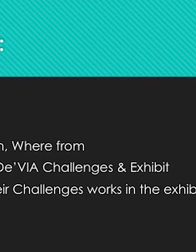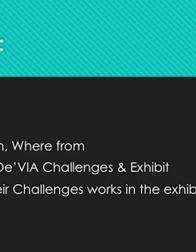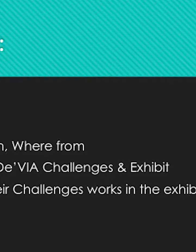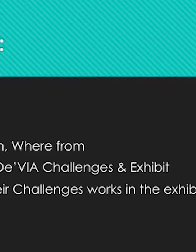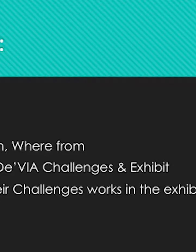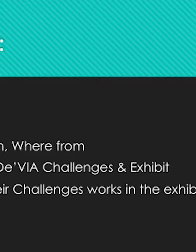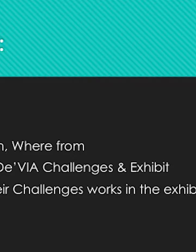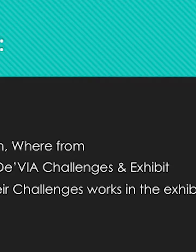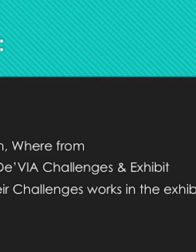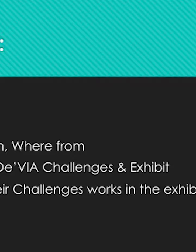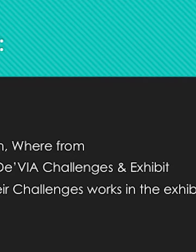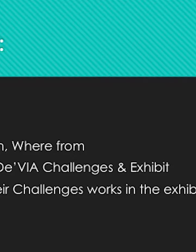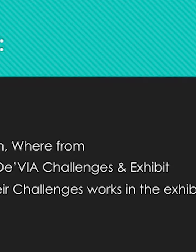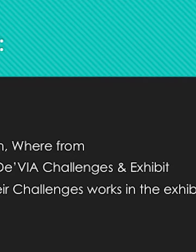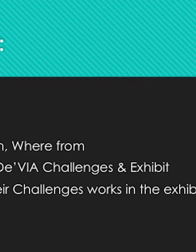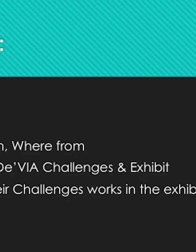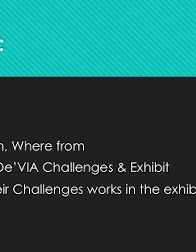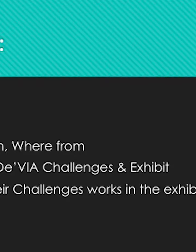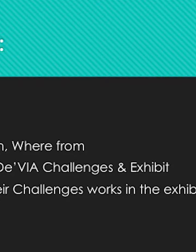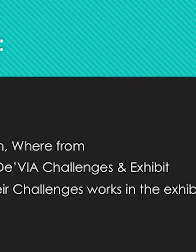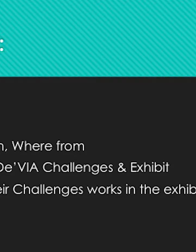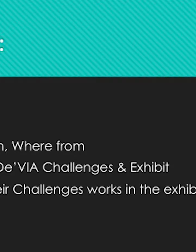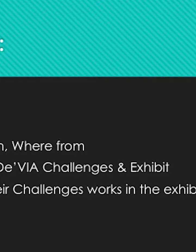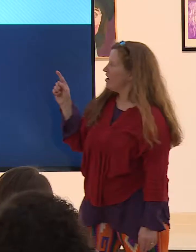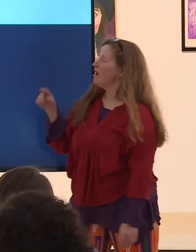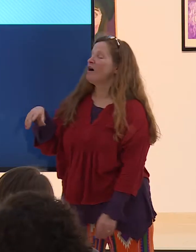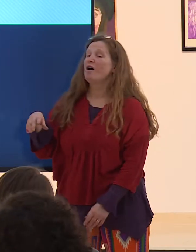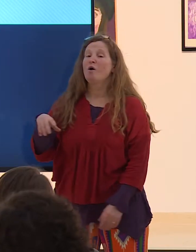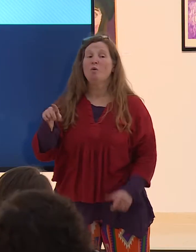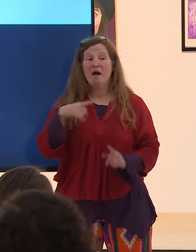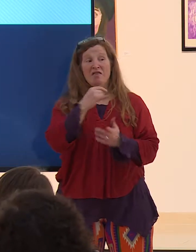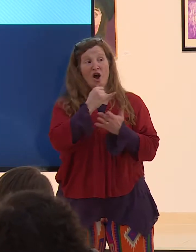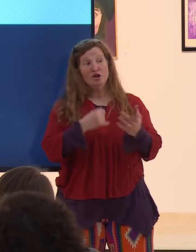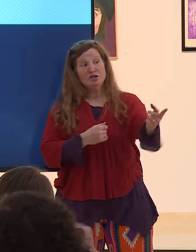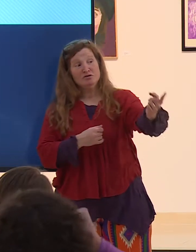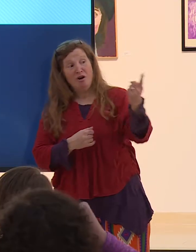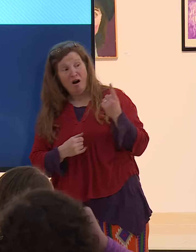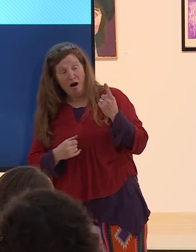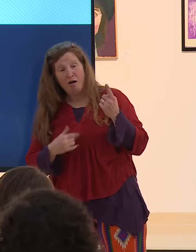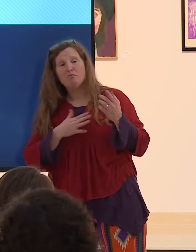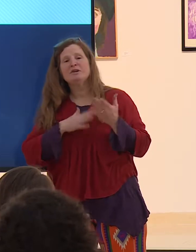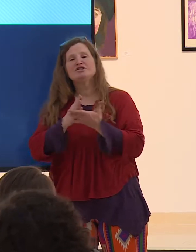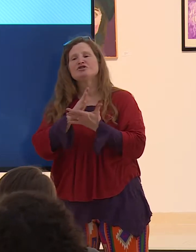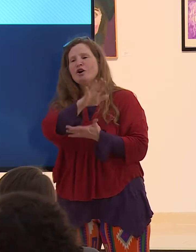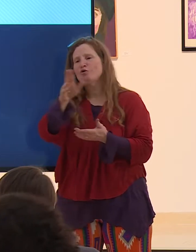to the artists and ask them more about their work because it is on display in the glass gallery behind us.